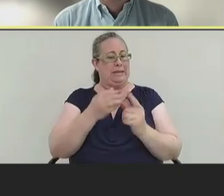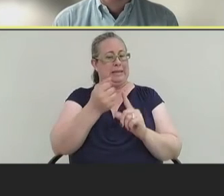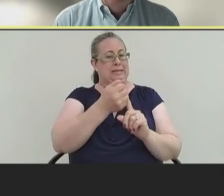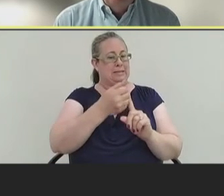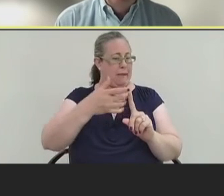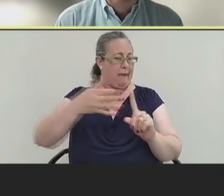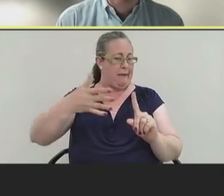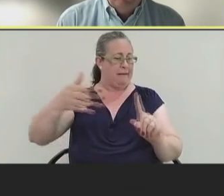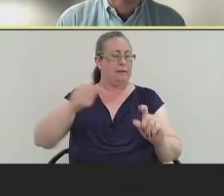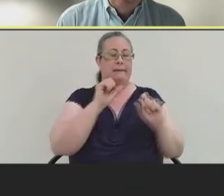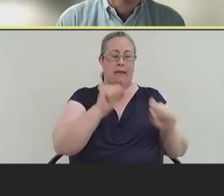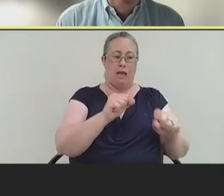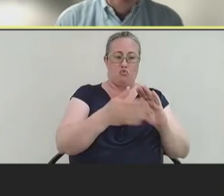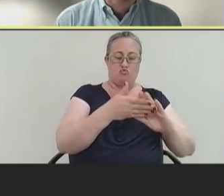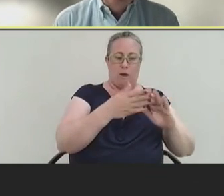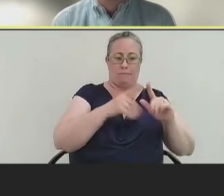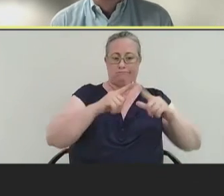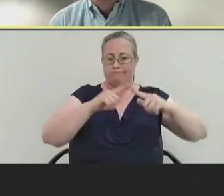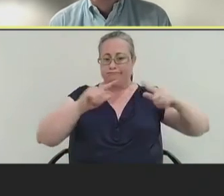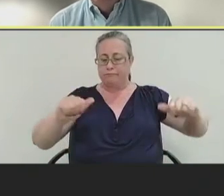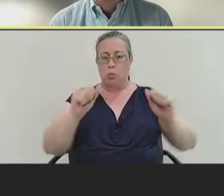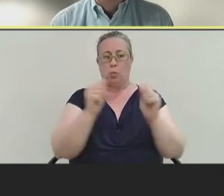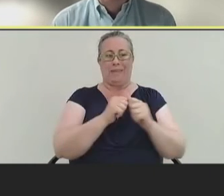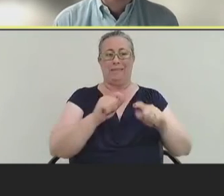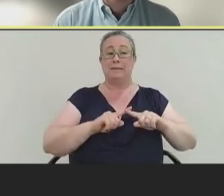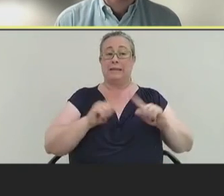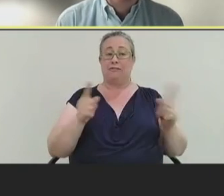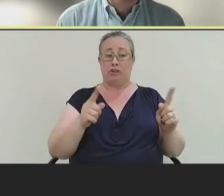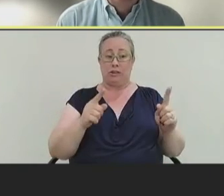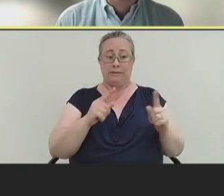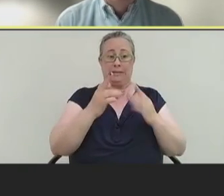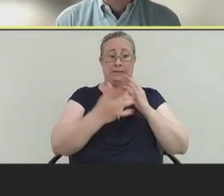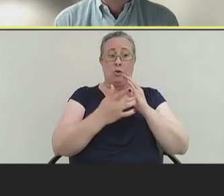concomitantly with different technologies or can be deployed against a single technology